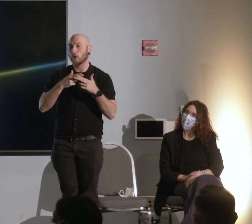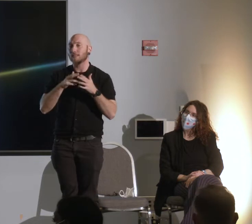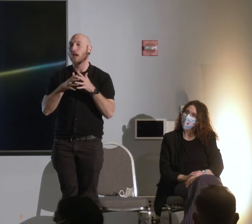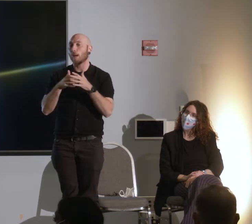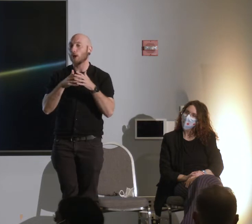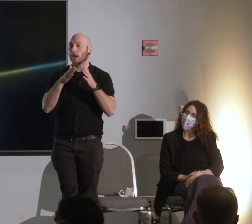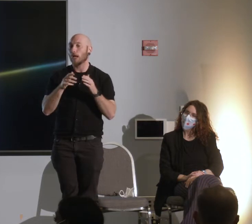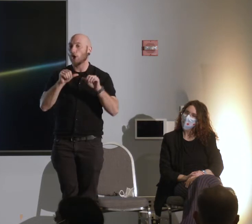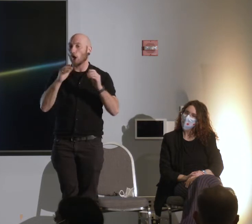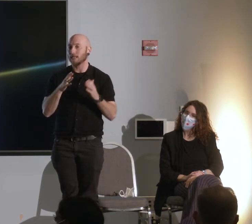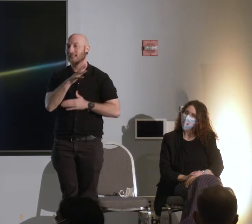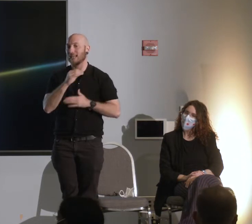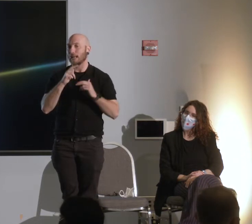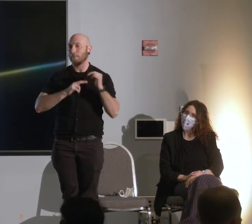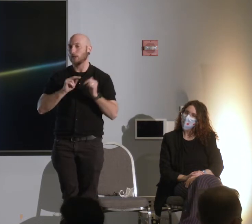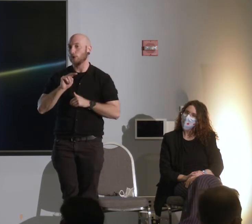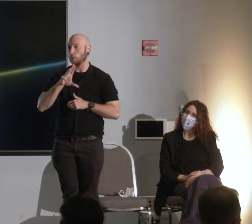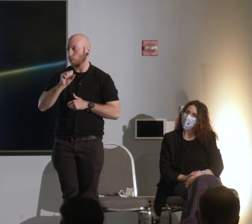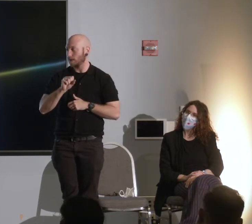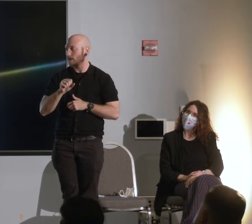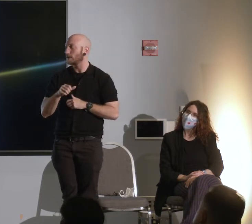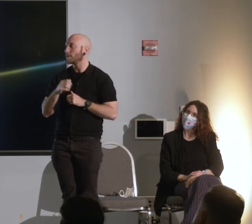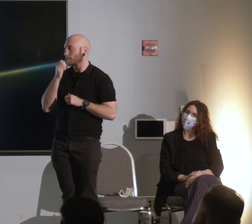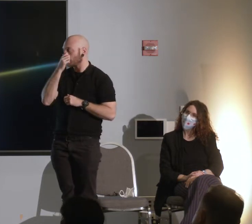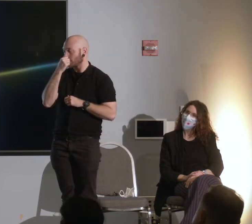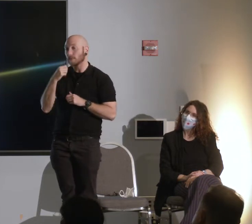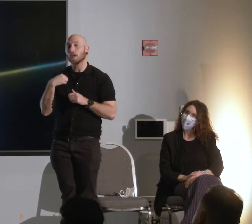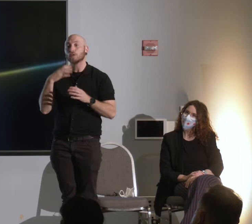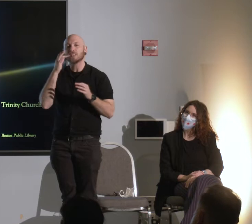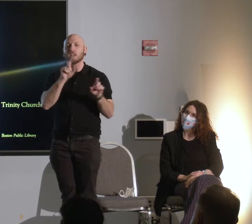and Building News did a survey, conducted a survey,